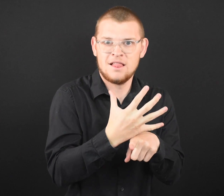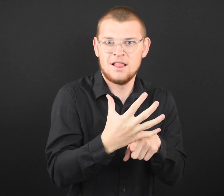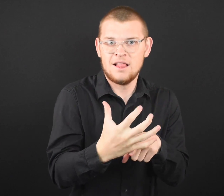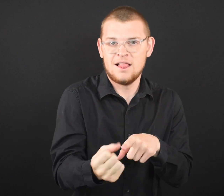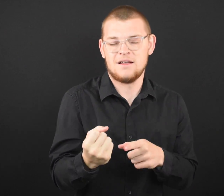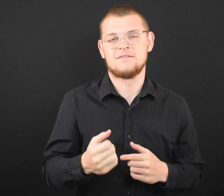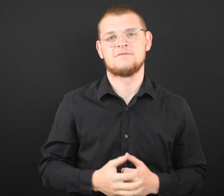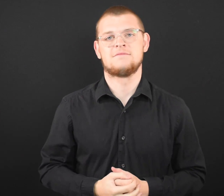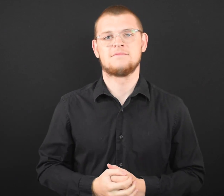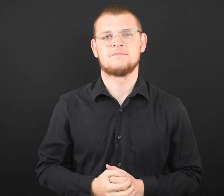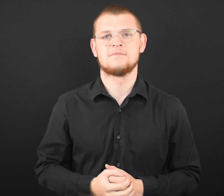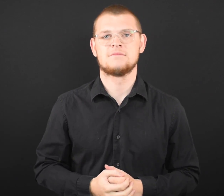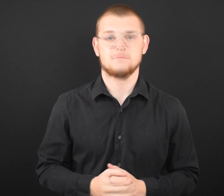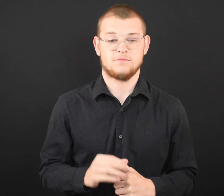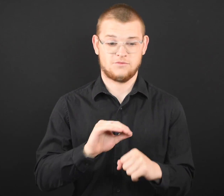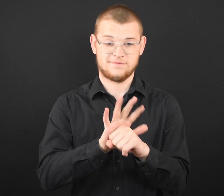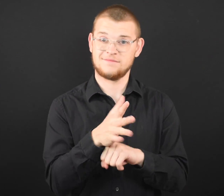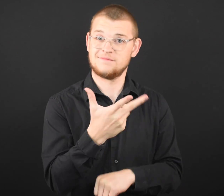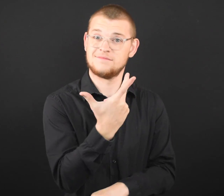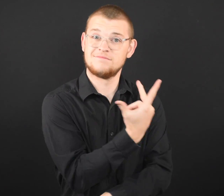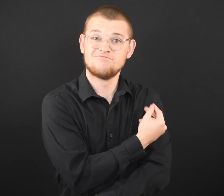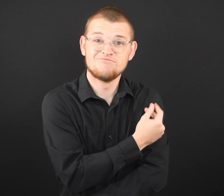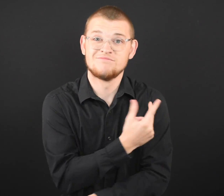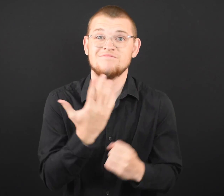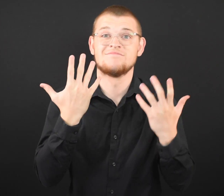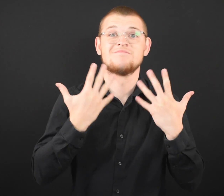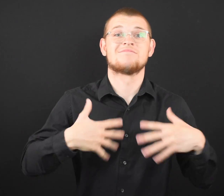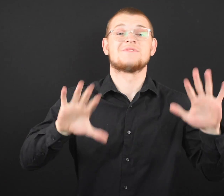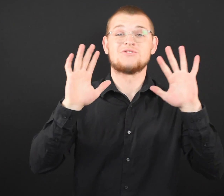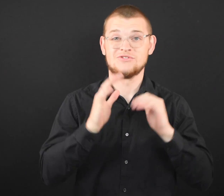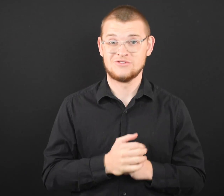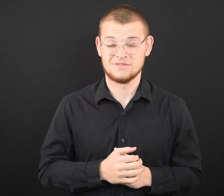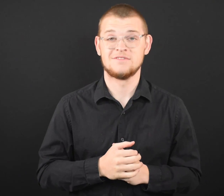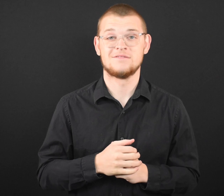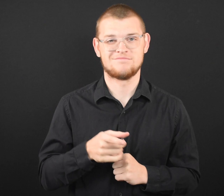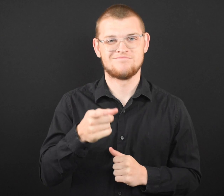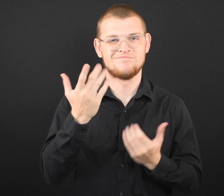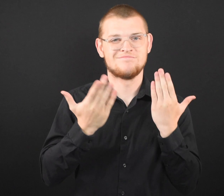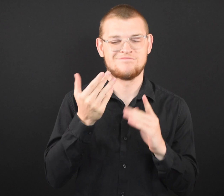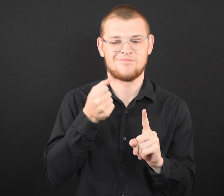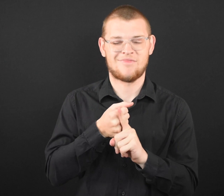After COVID-19 vaccination, you may have some side effects. These are normal signs